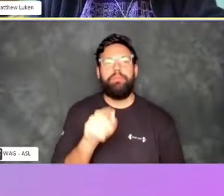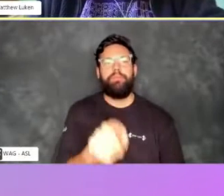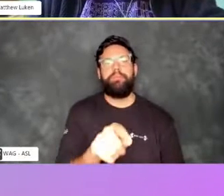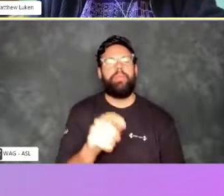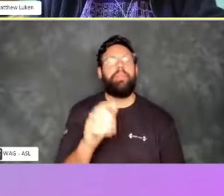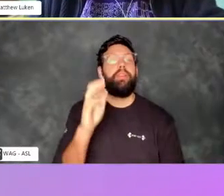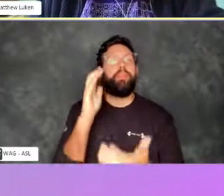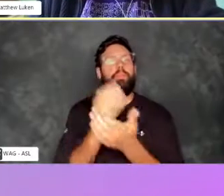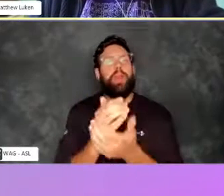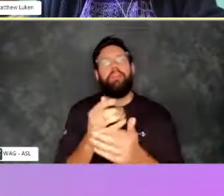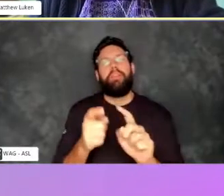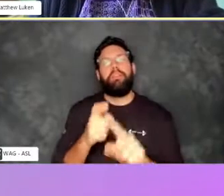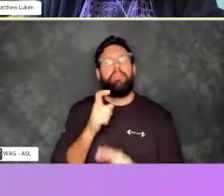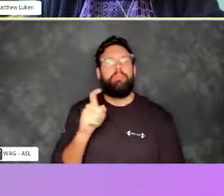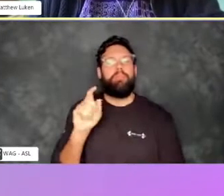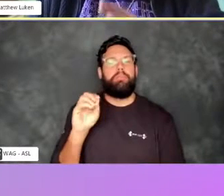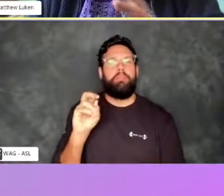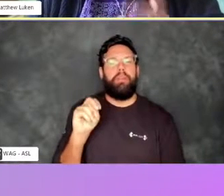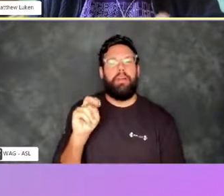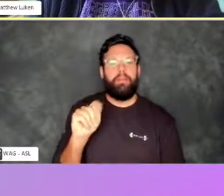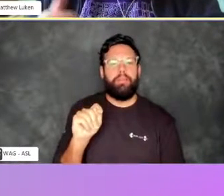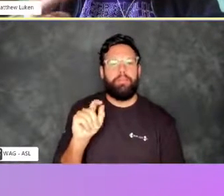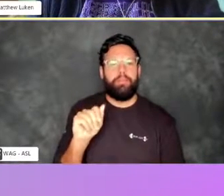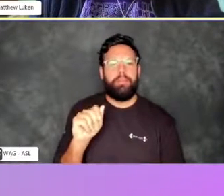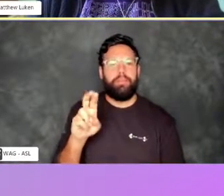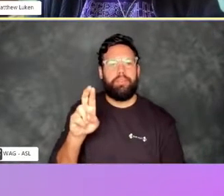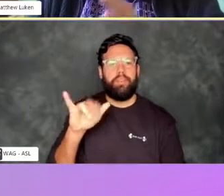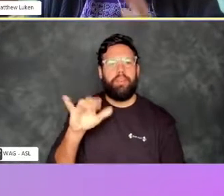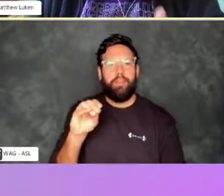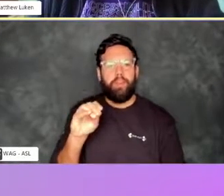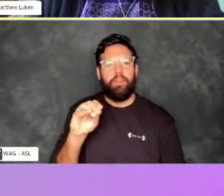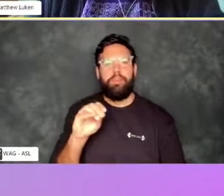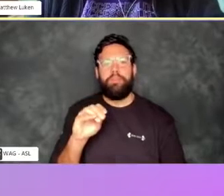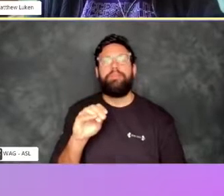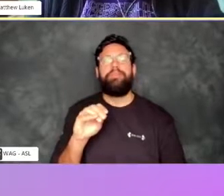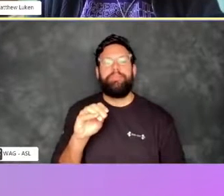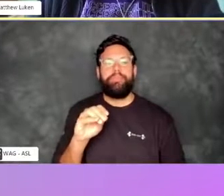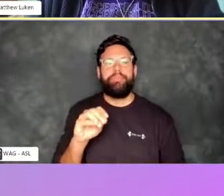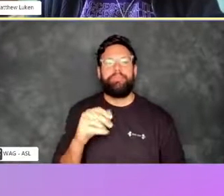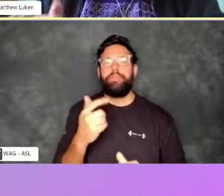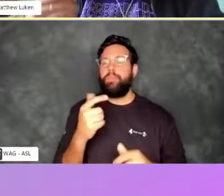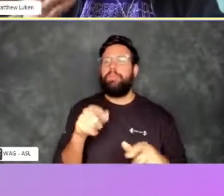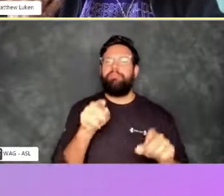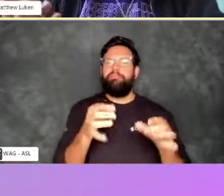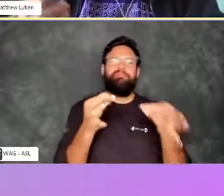by defining who. On the screen we are showing ontarios graphic of who is responsible